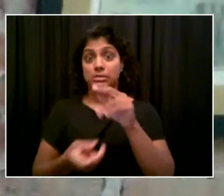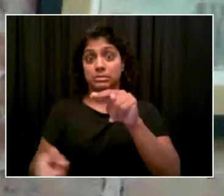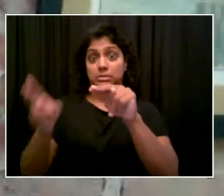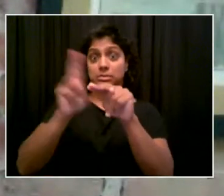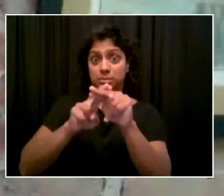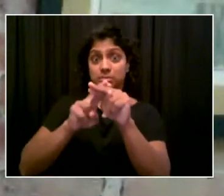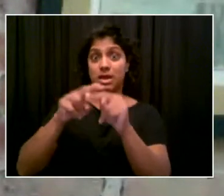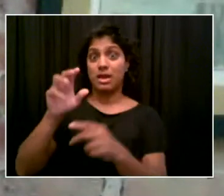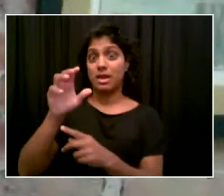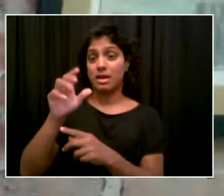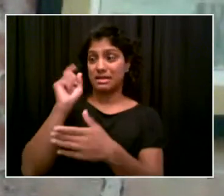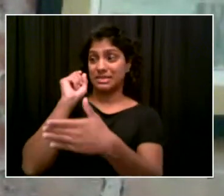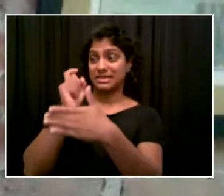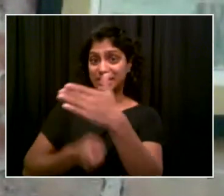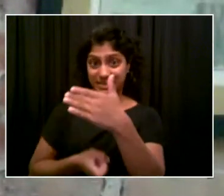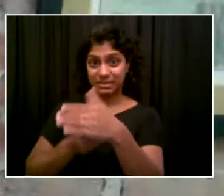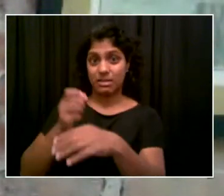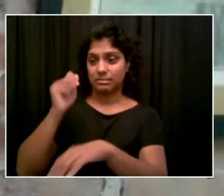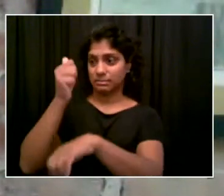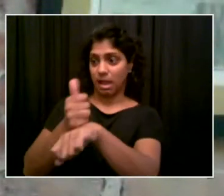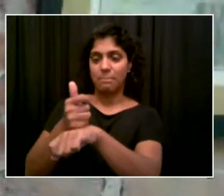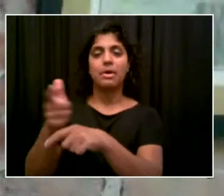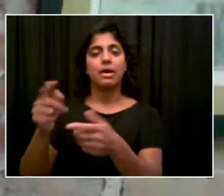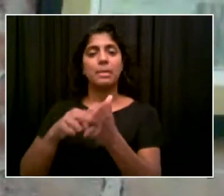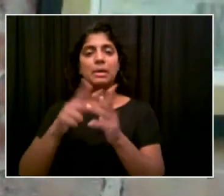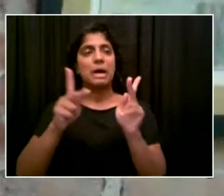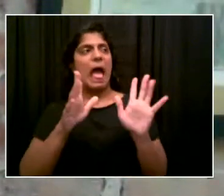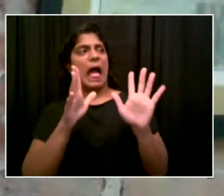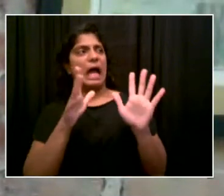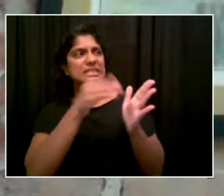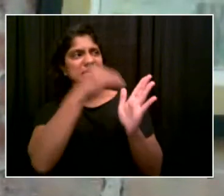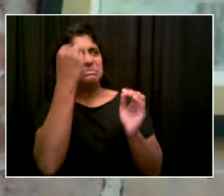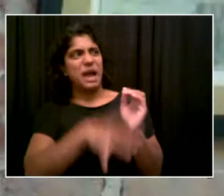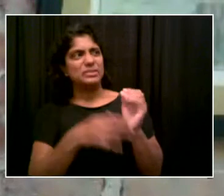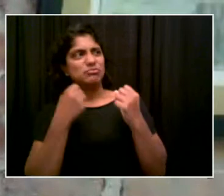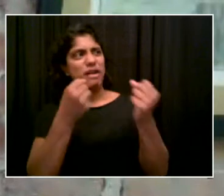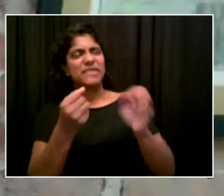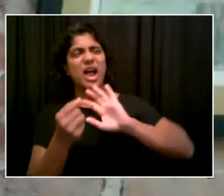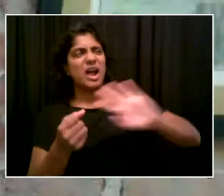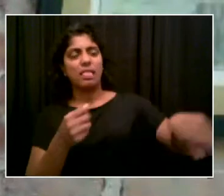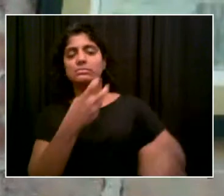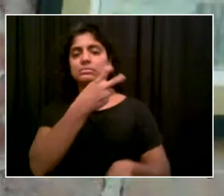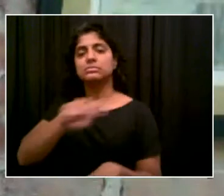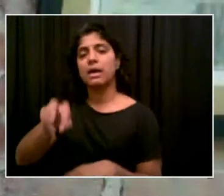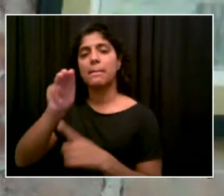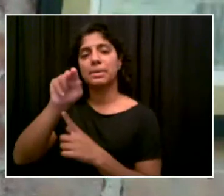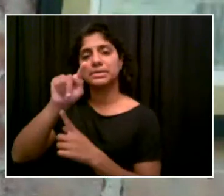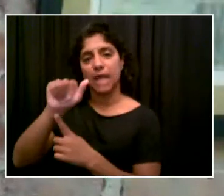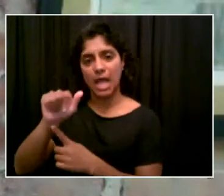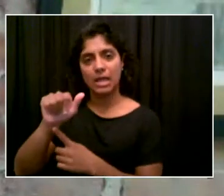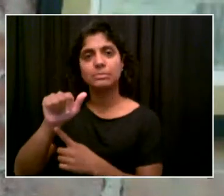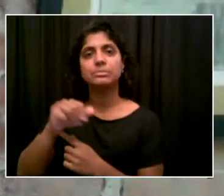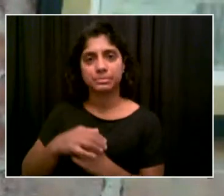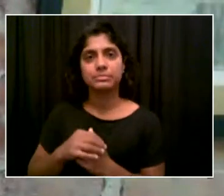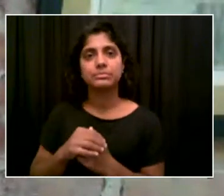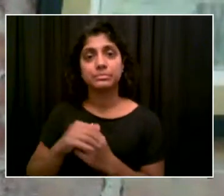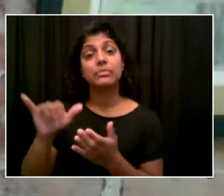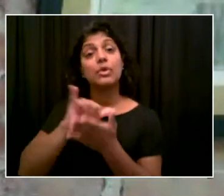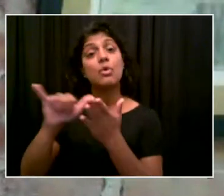T OGE TON YOUR LEVEL. IT'S UNACCEPTABLE